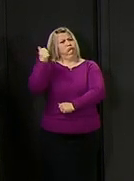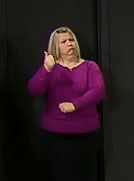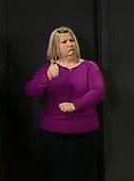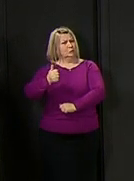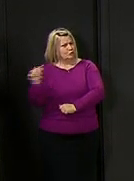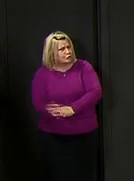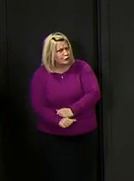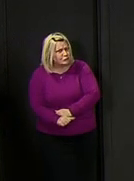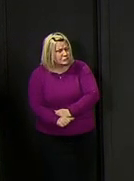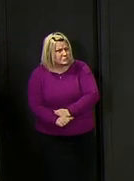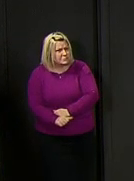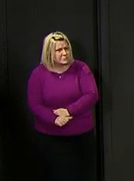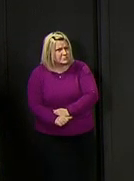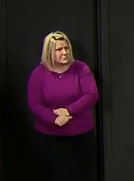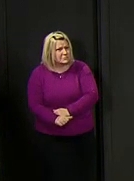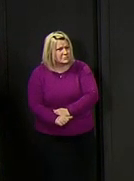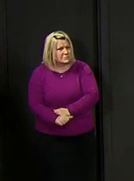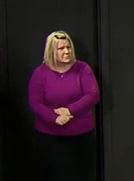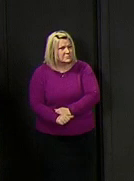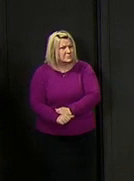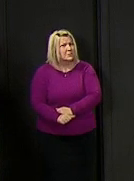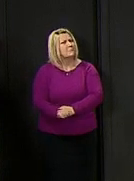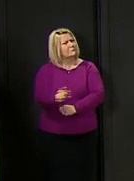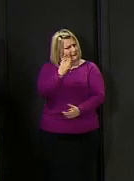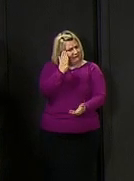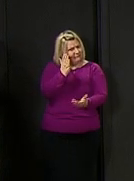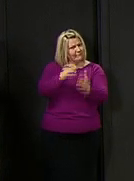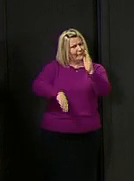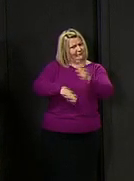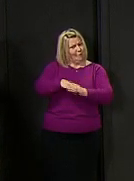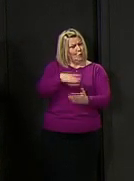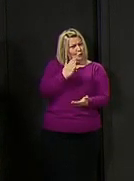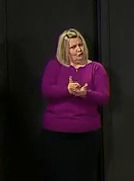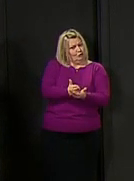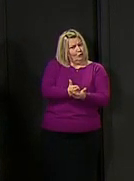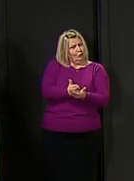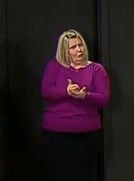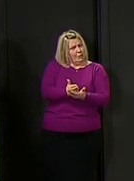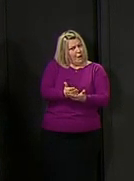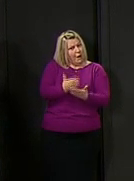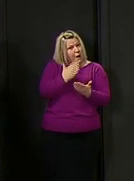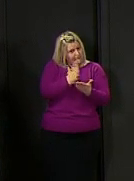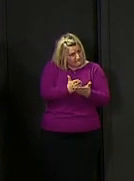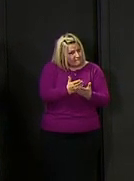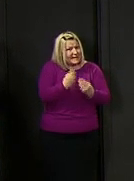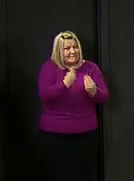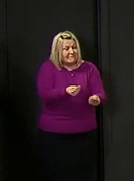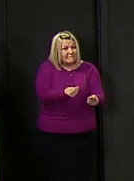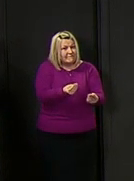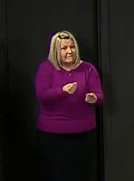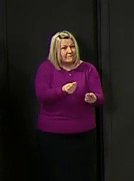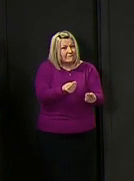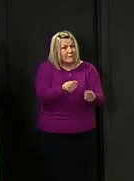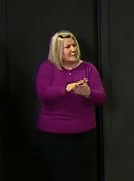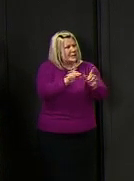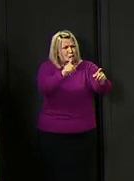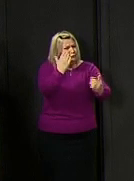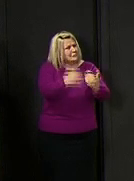to that is that she did give you the full truth, and then your government didn't give the people of this country the full truth when they said she'd essentially gone as a